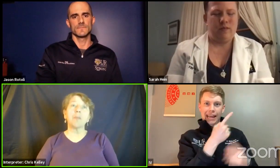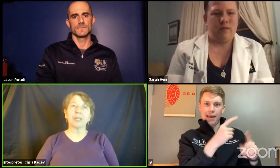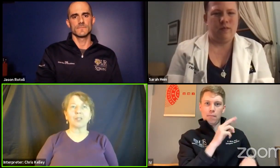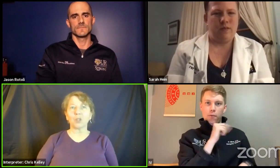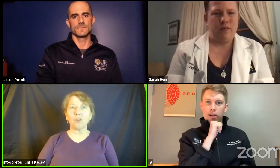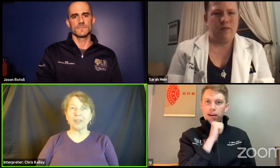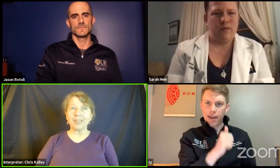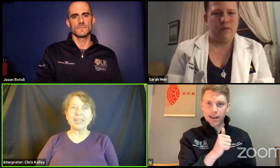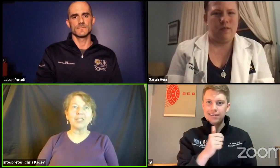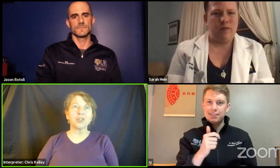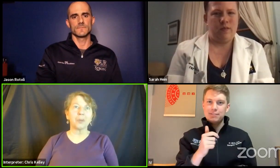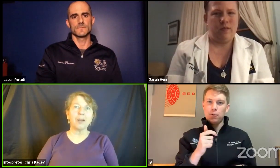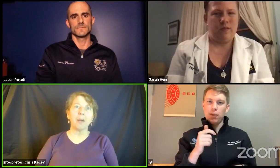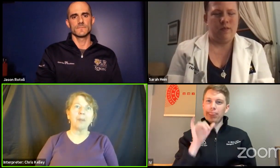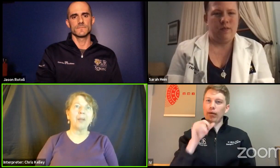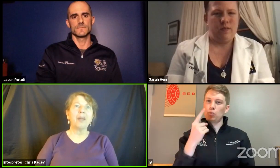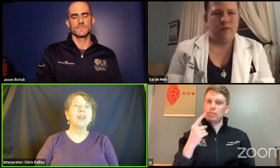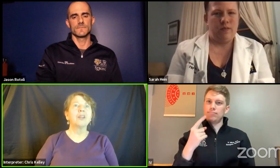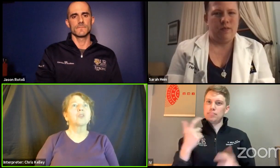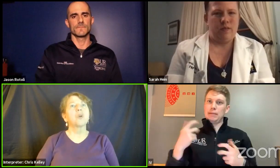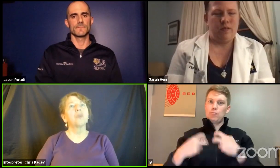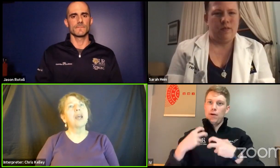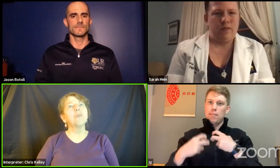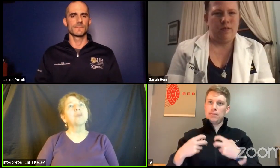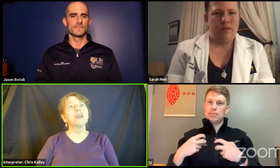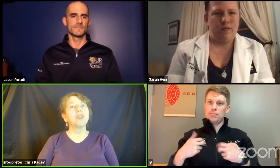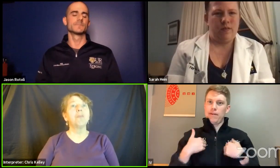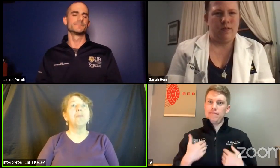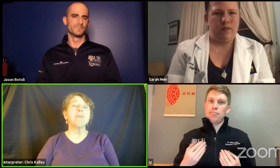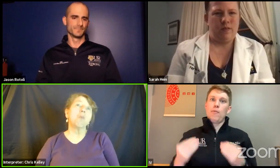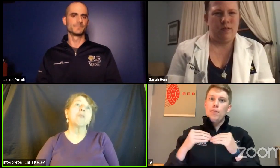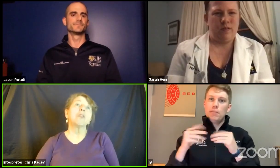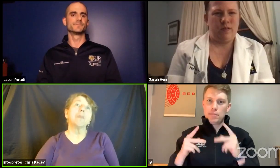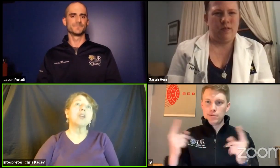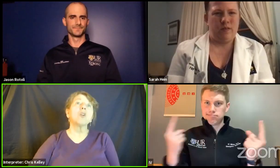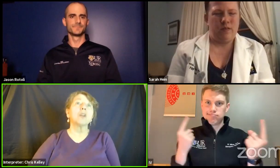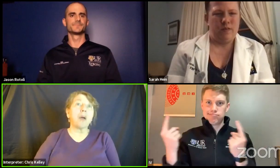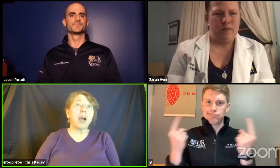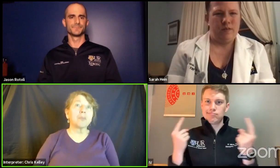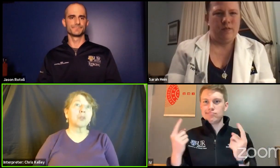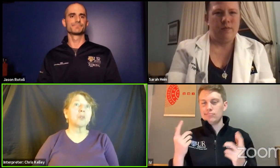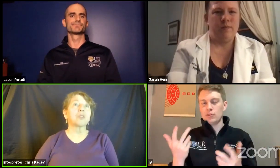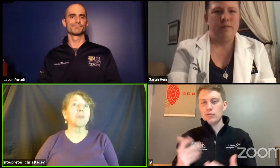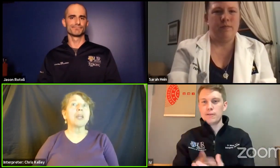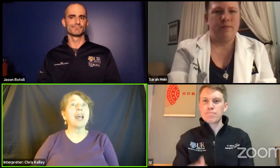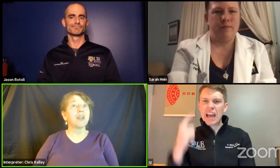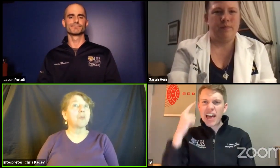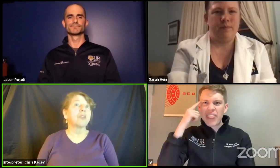to that? IV Muris: We expected a lot of people would come in with